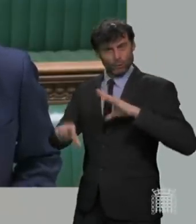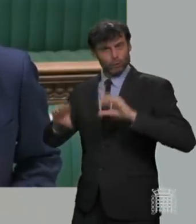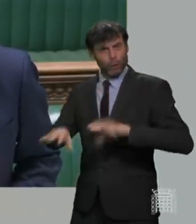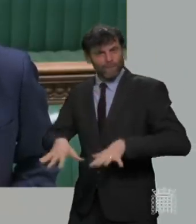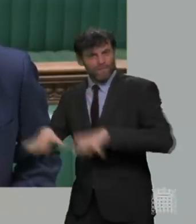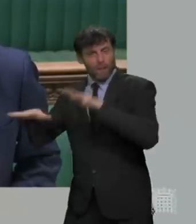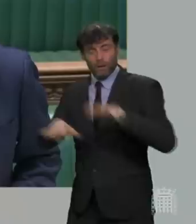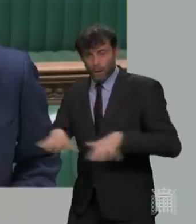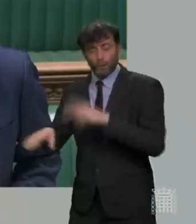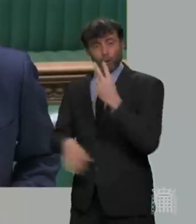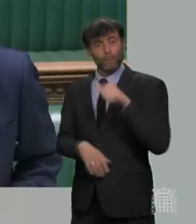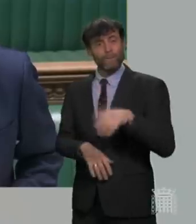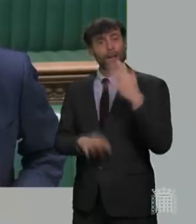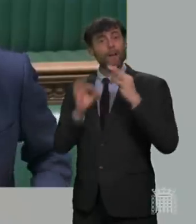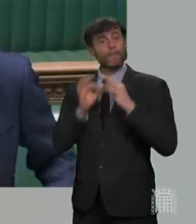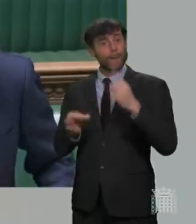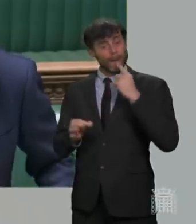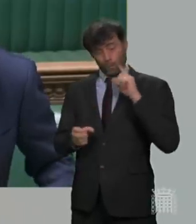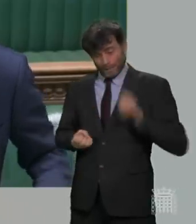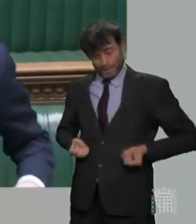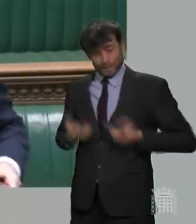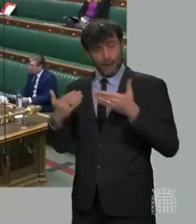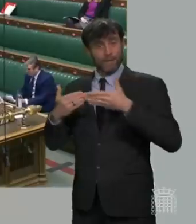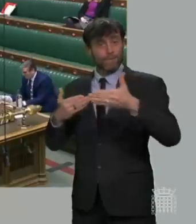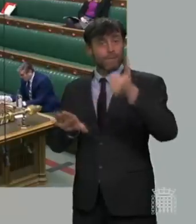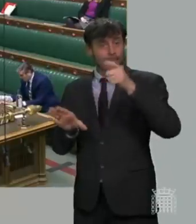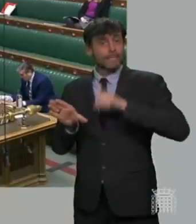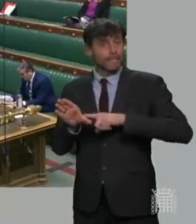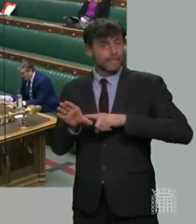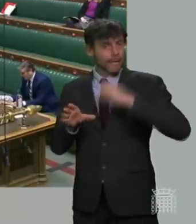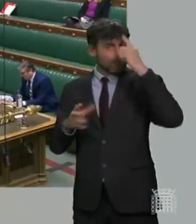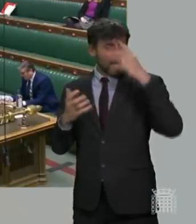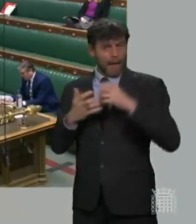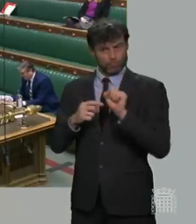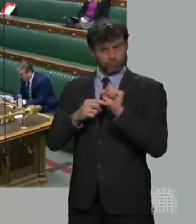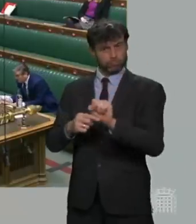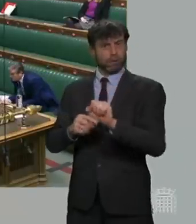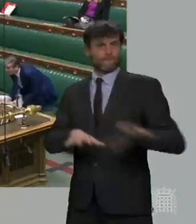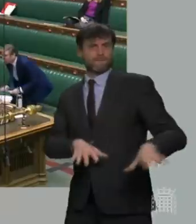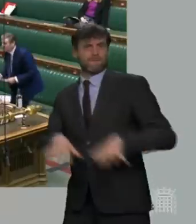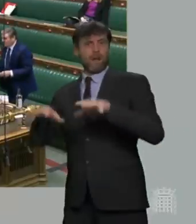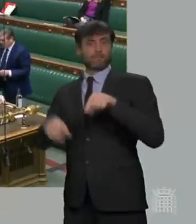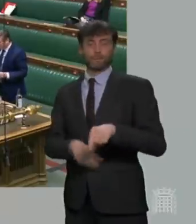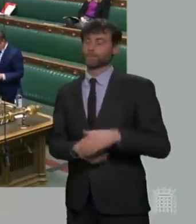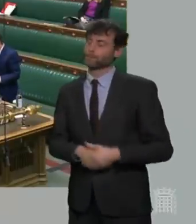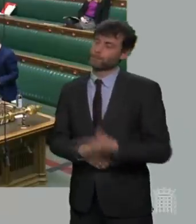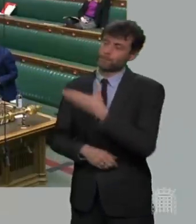new flood defences over the next six years. >> Keir Starmer (Holborn and St Pancras) (Lab)